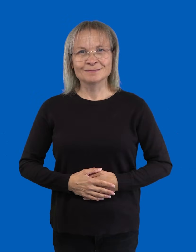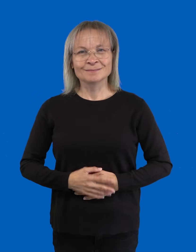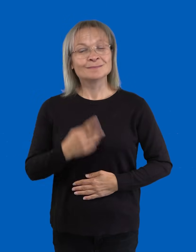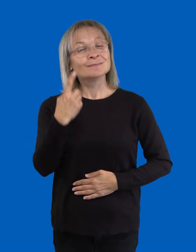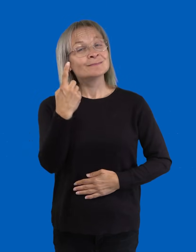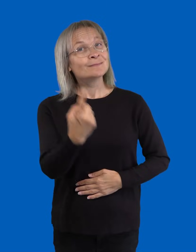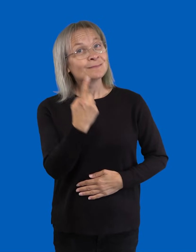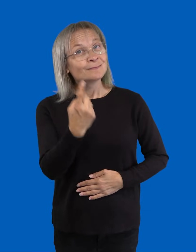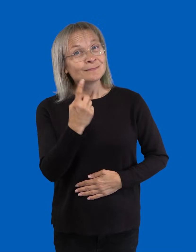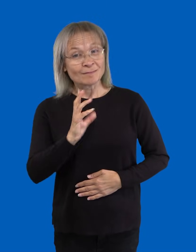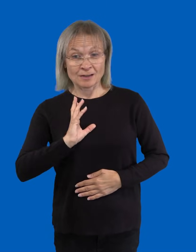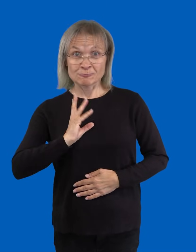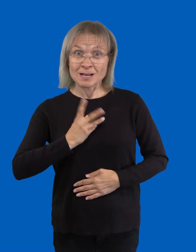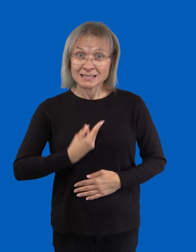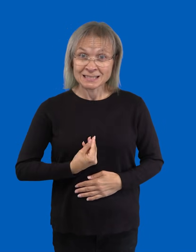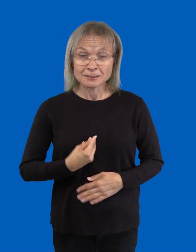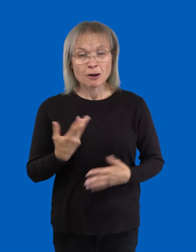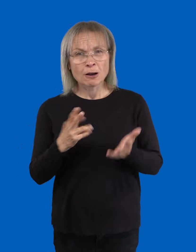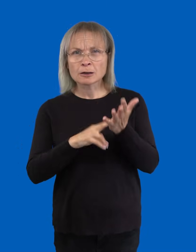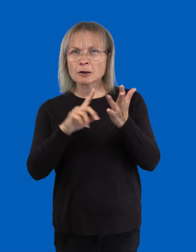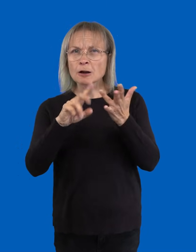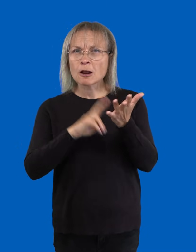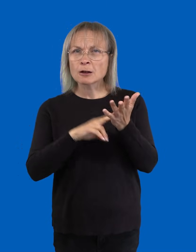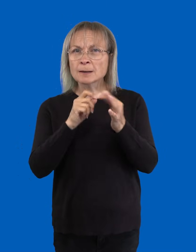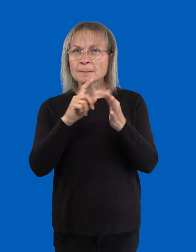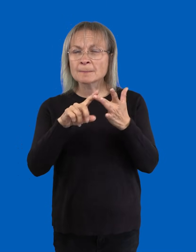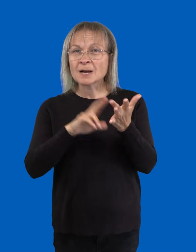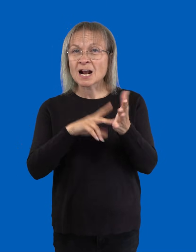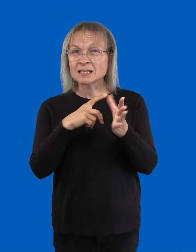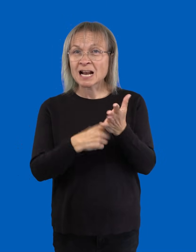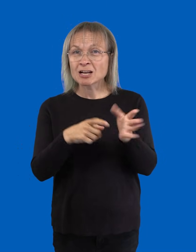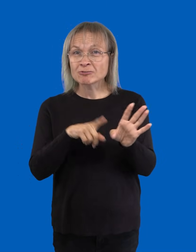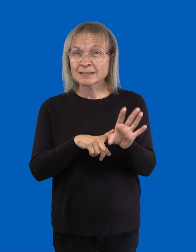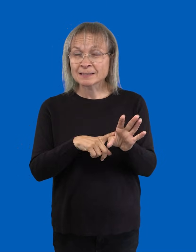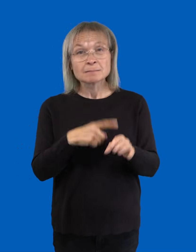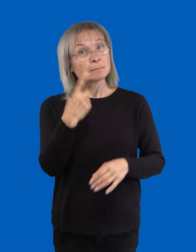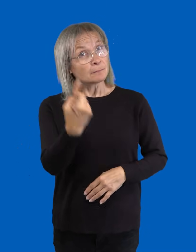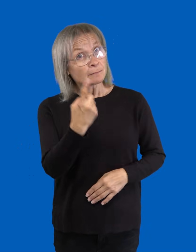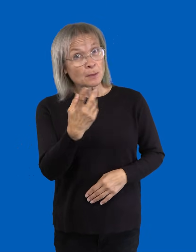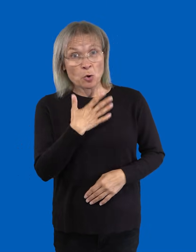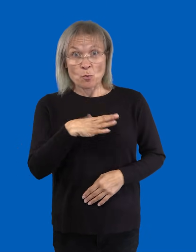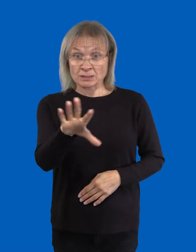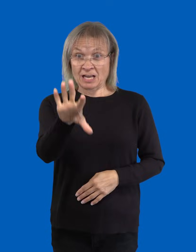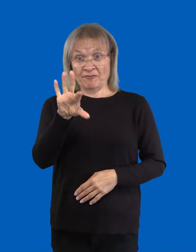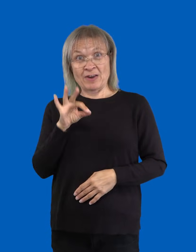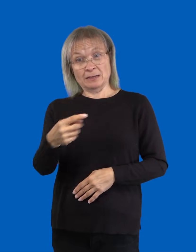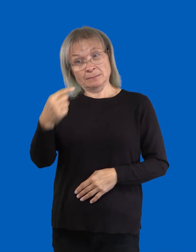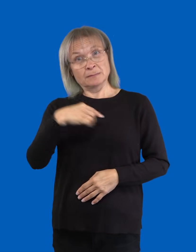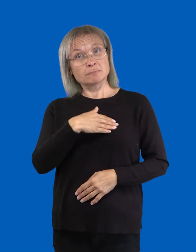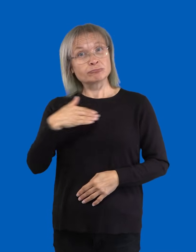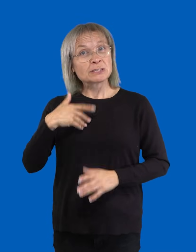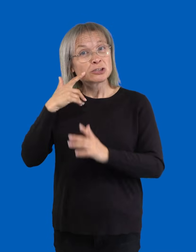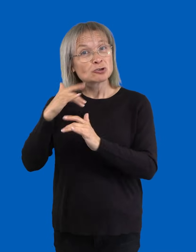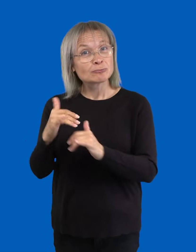If you are transgender or non-binary and you would like to be invited for breast screening, talk to your GP surgery.